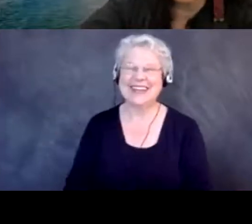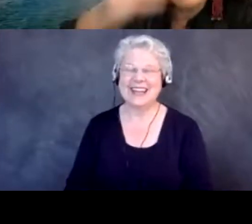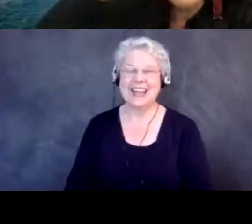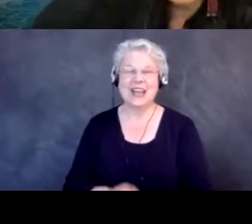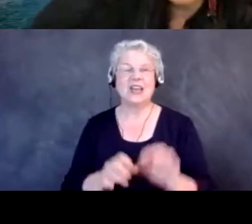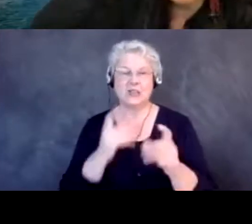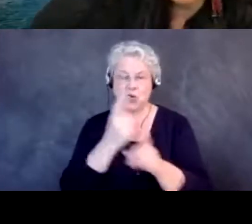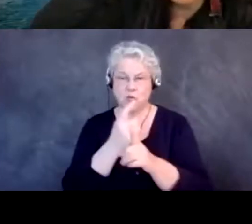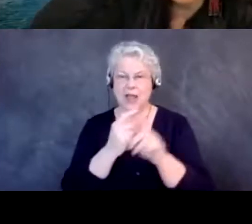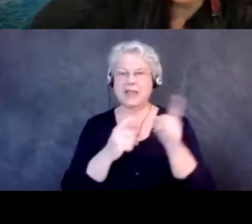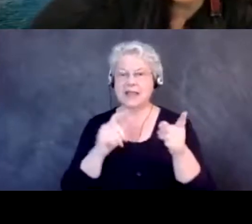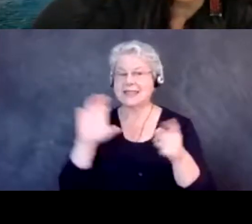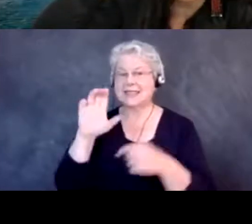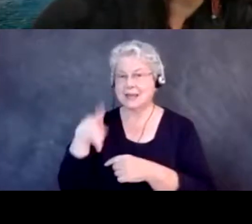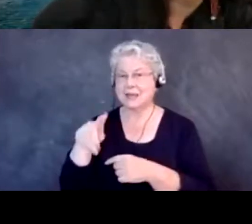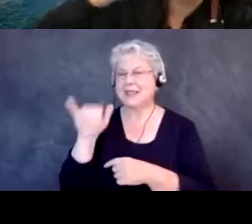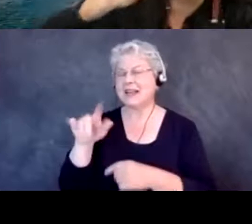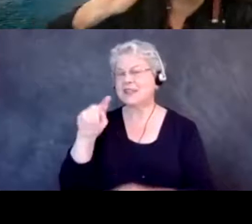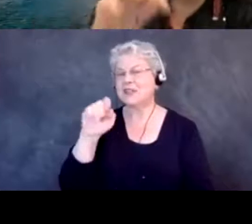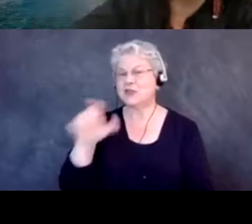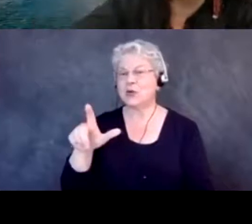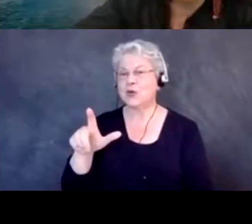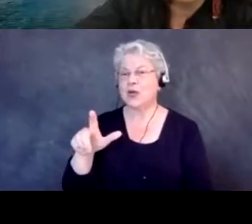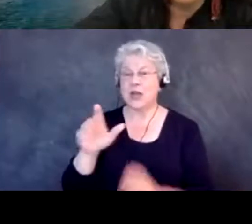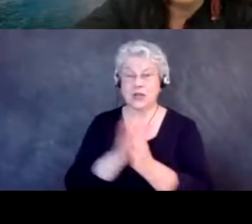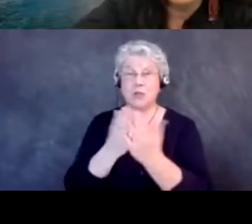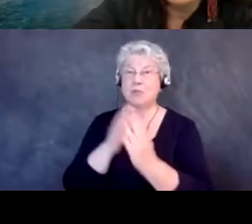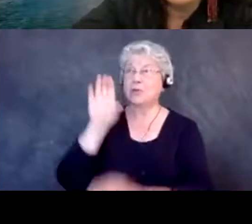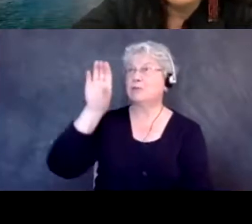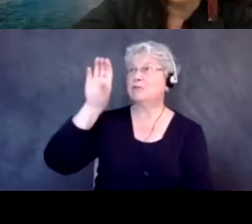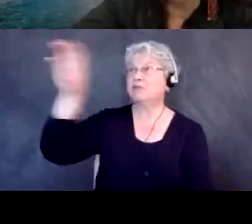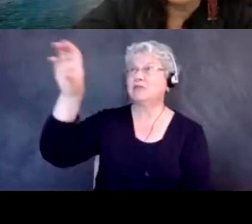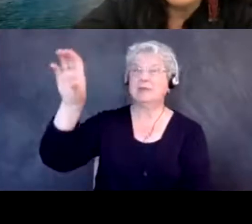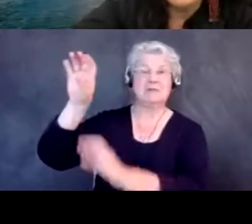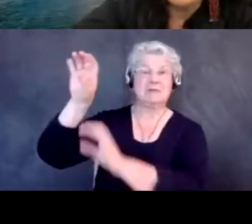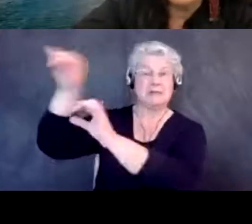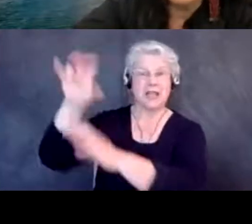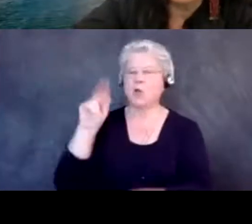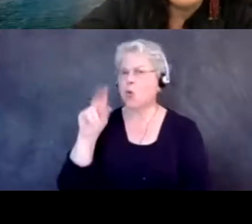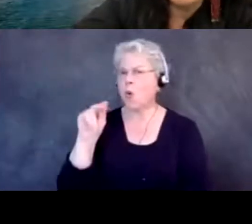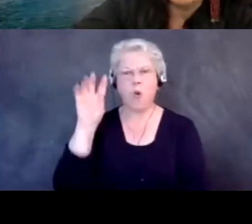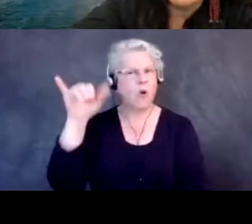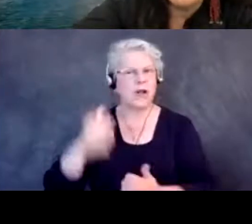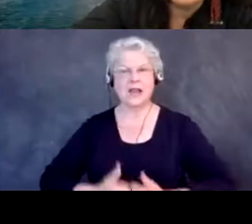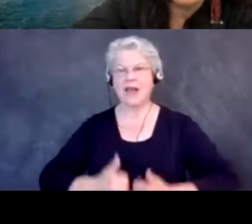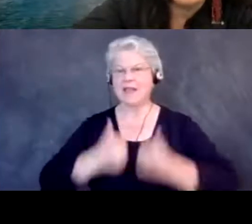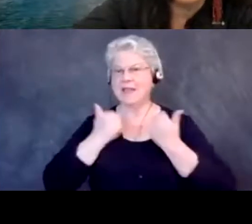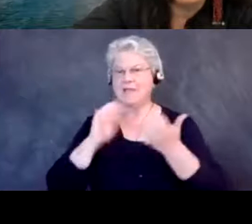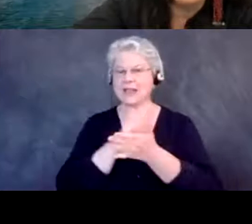ideally it’s not something that’s going to sit on the shelves. It's going to be accessible for everybody to use. It's a living document that you can adapt and change when needed. So true.